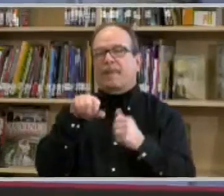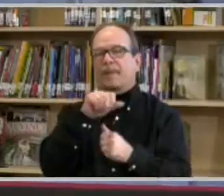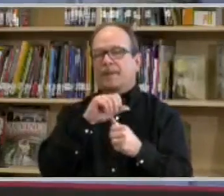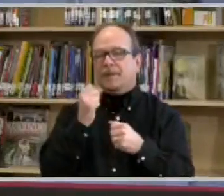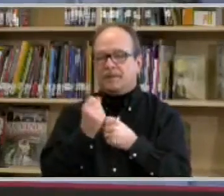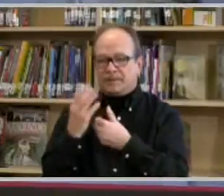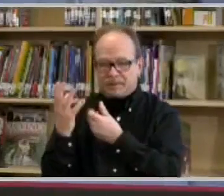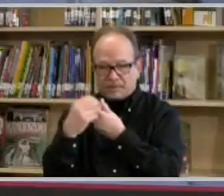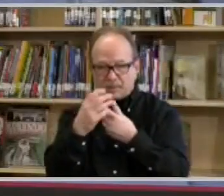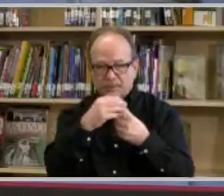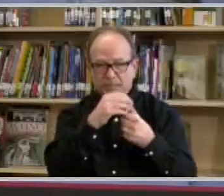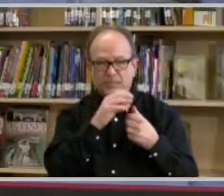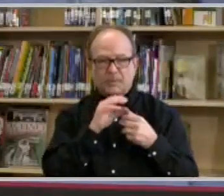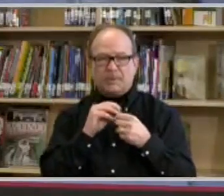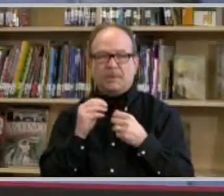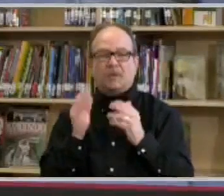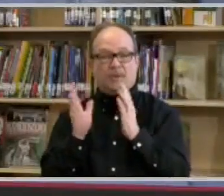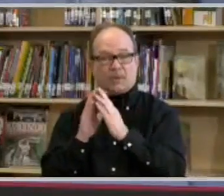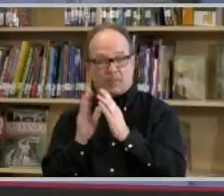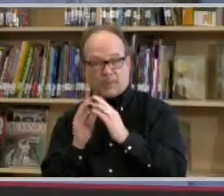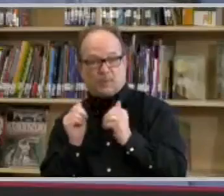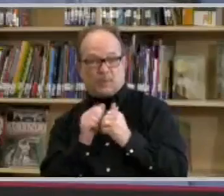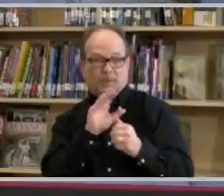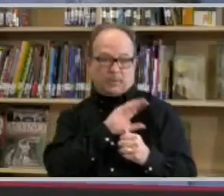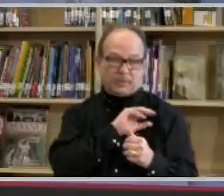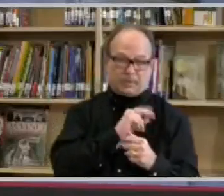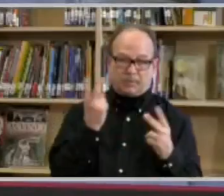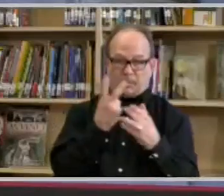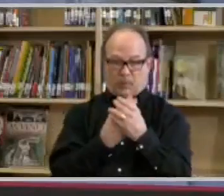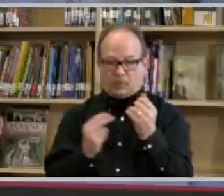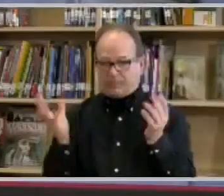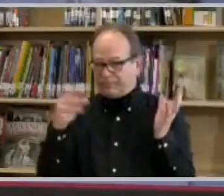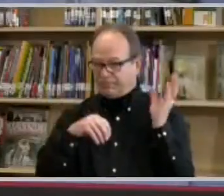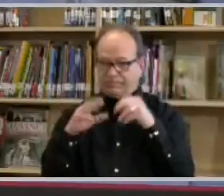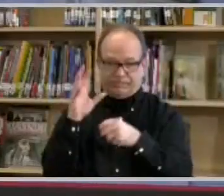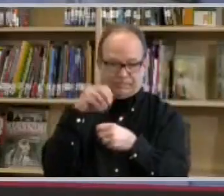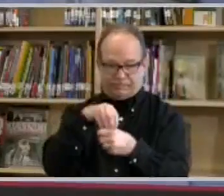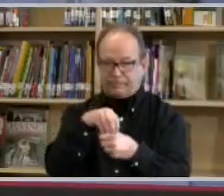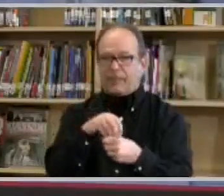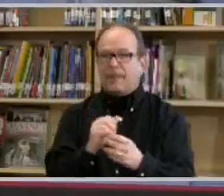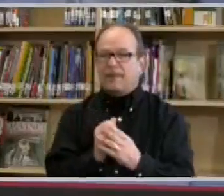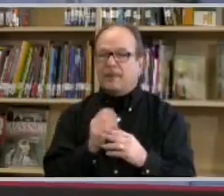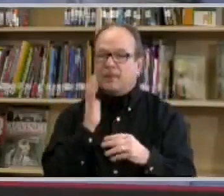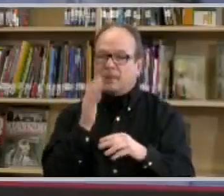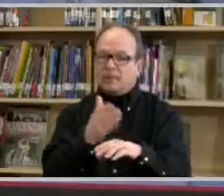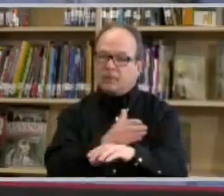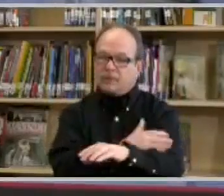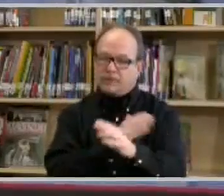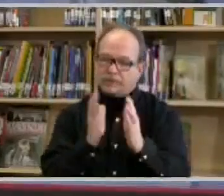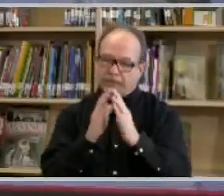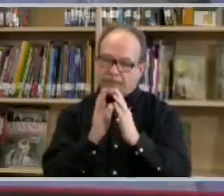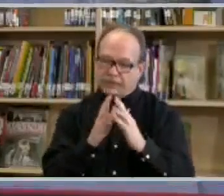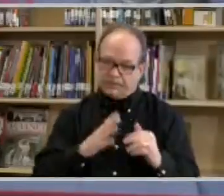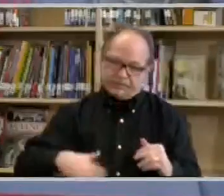ALSO. SO I THINK MORE ENGAGEMENT, COMMUNITY ENGAGEMENT WITH THE OFFICERS CAN HELP THINGS THAT'S